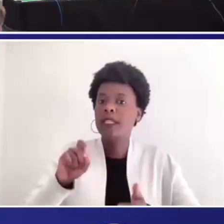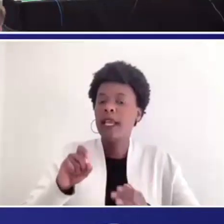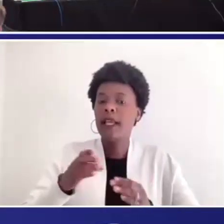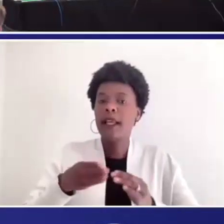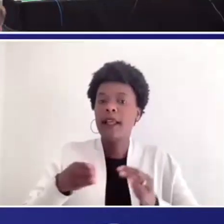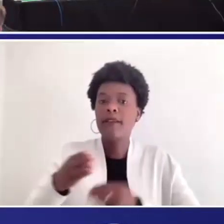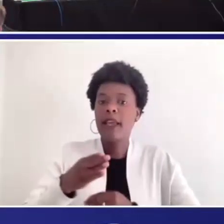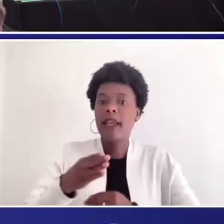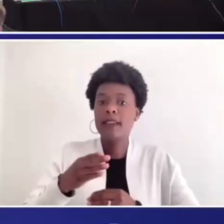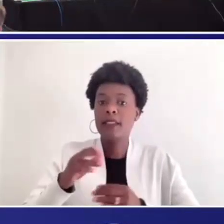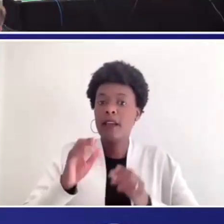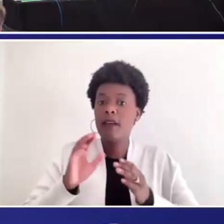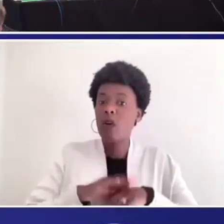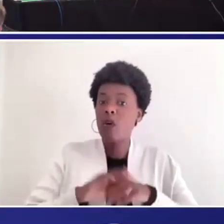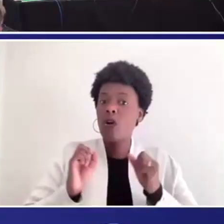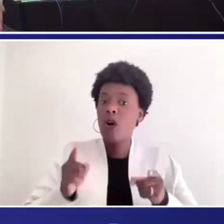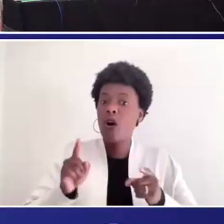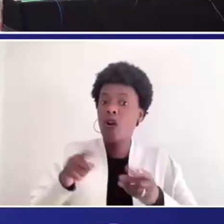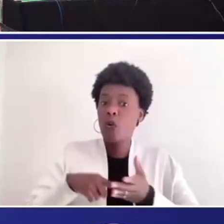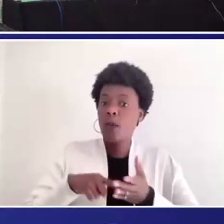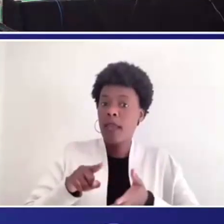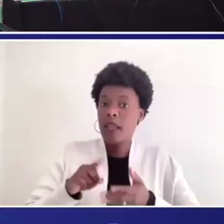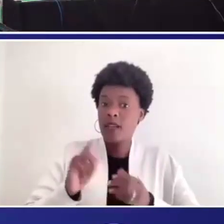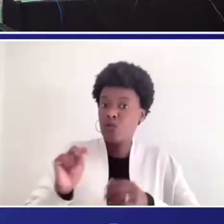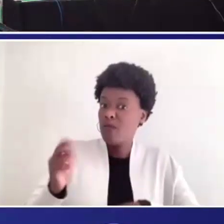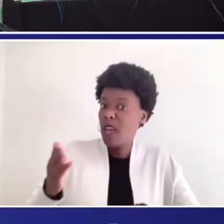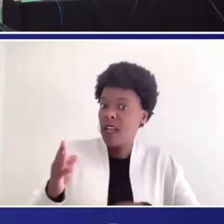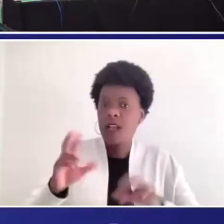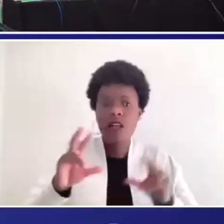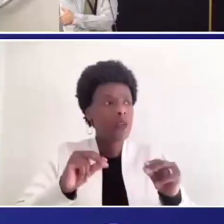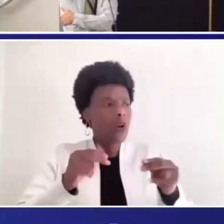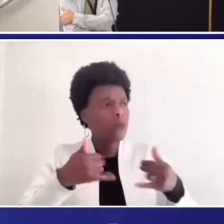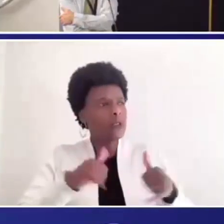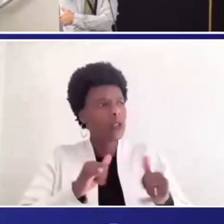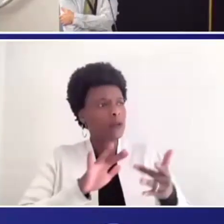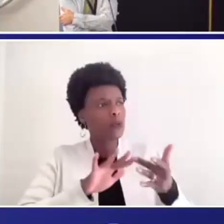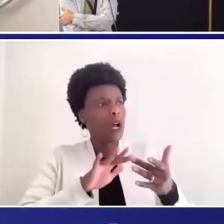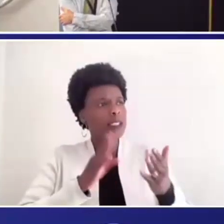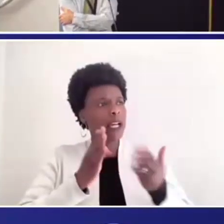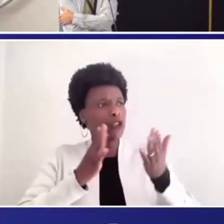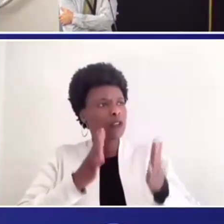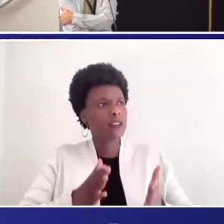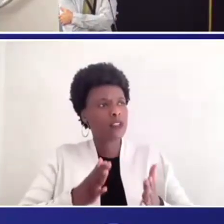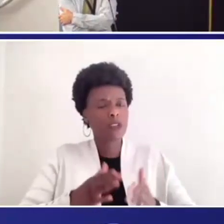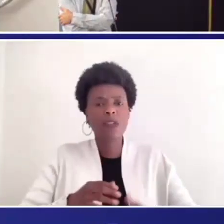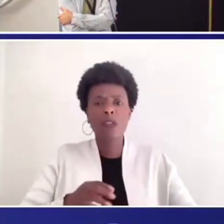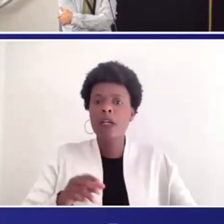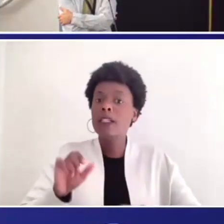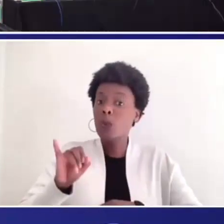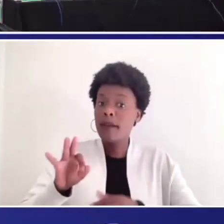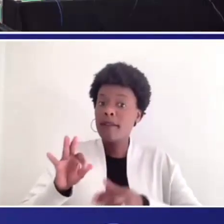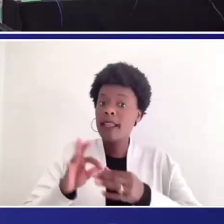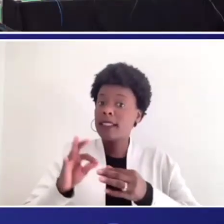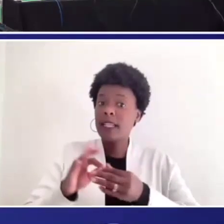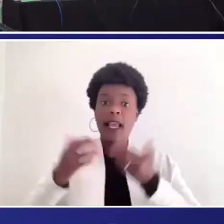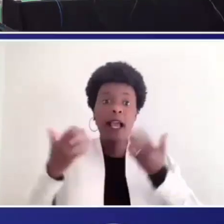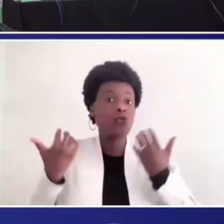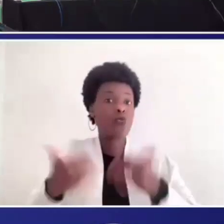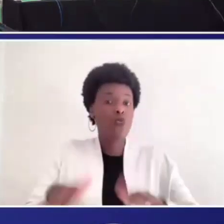too bad, they're getting it anyway. No, they'll have to -- they'll still have to contact their servicer Okay, so that's what I'm saying. If they say, I do not want this advanced and I do